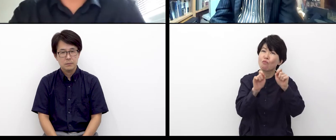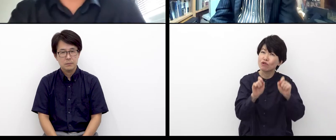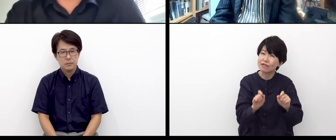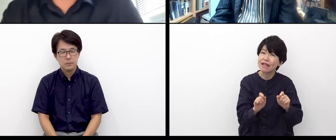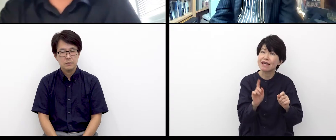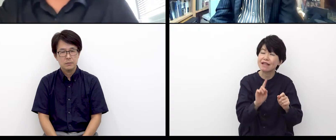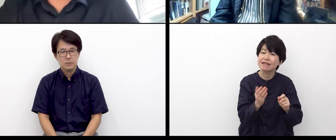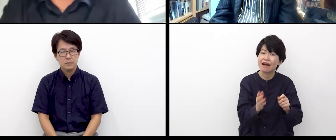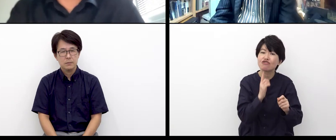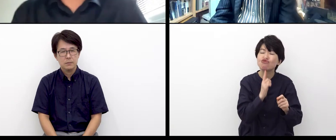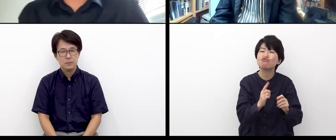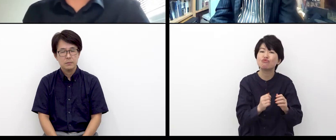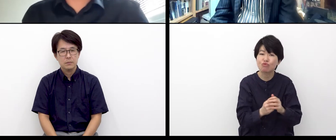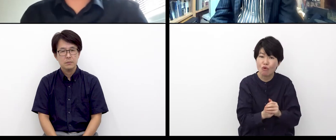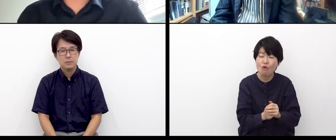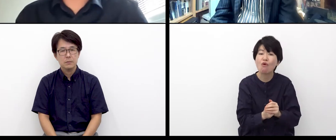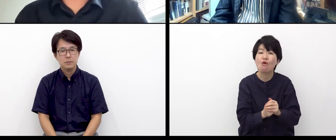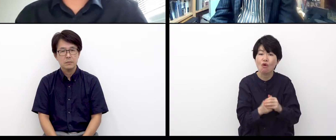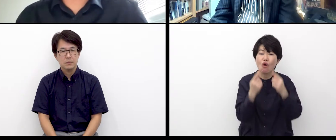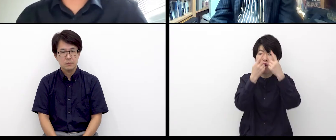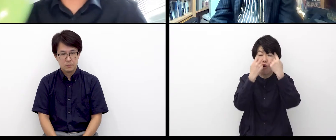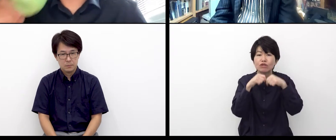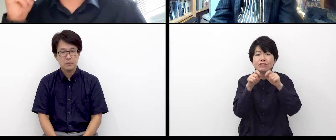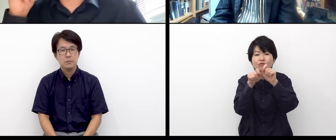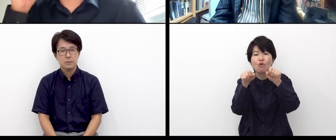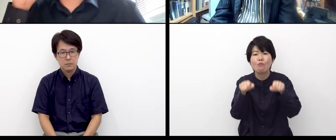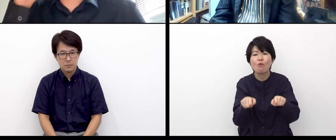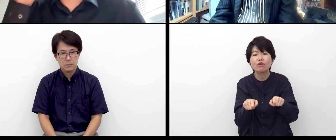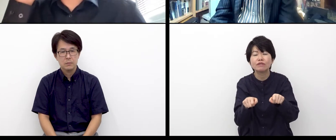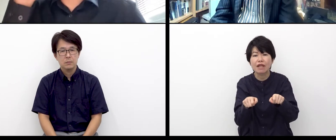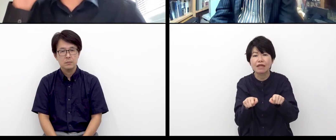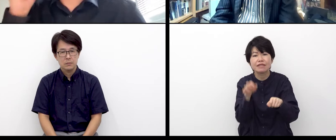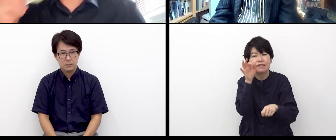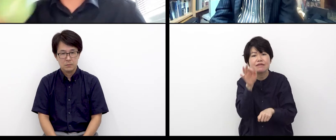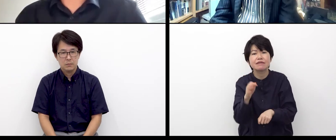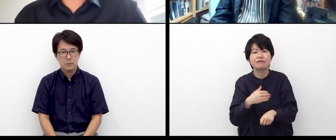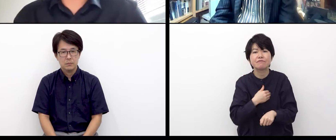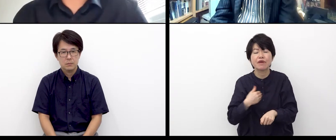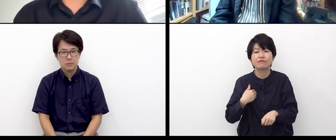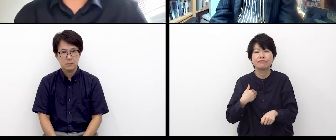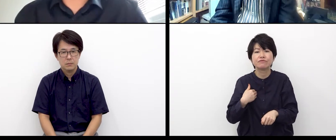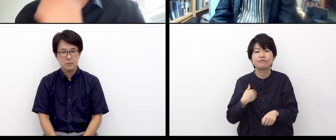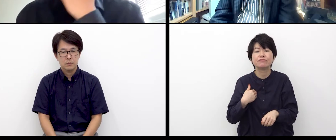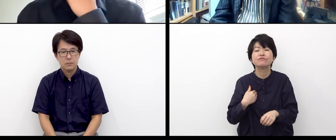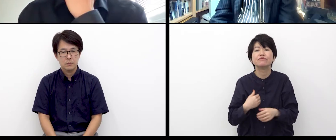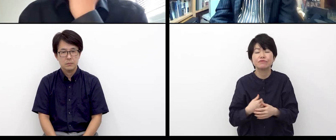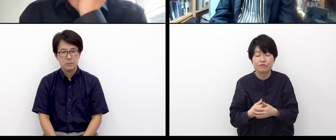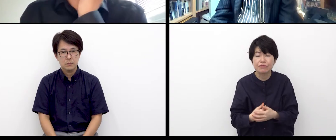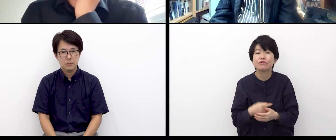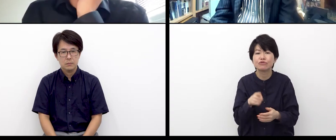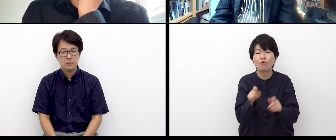that it’s easily misunderstood that